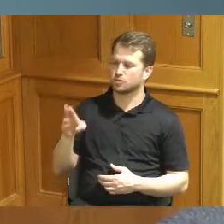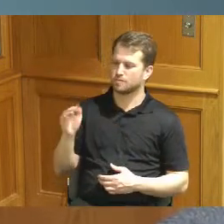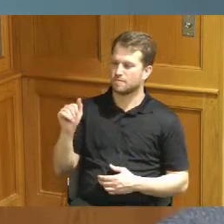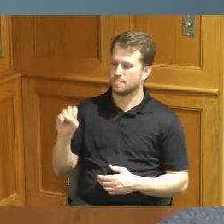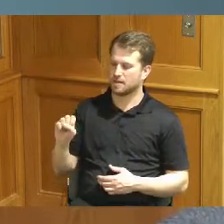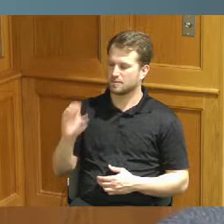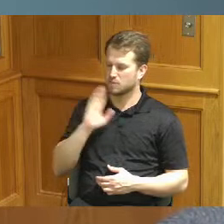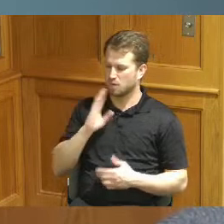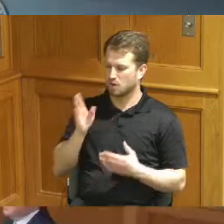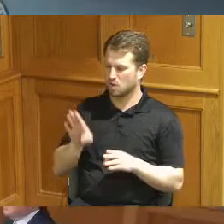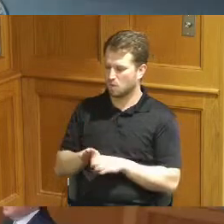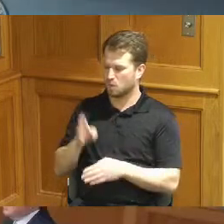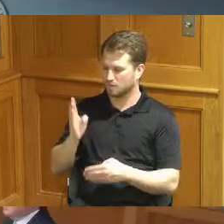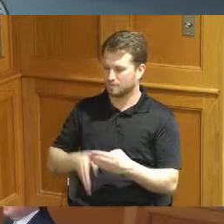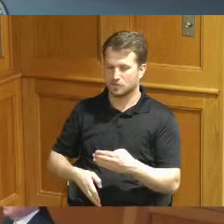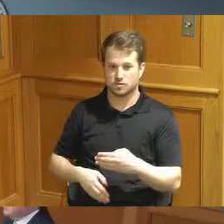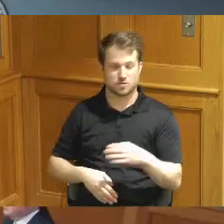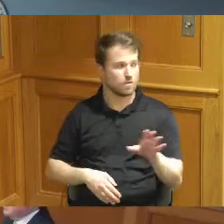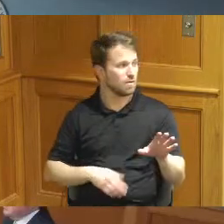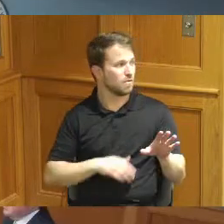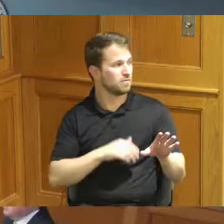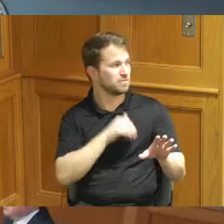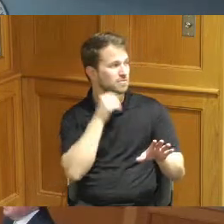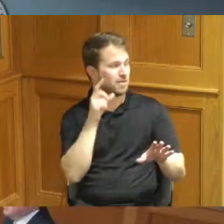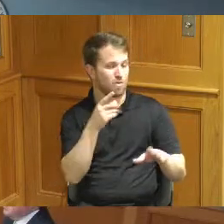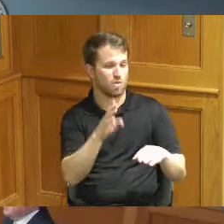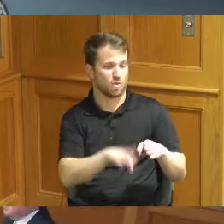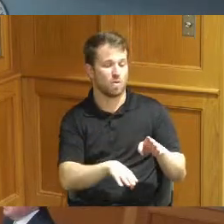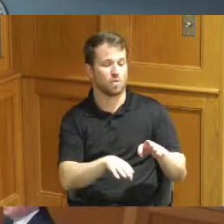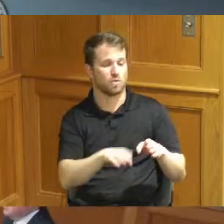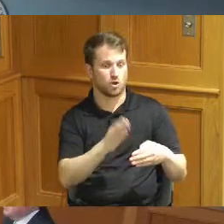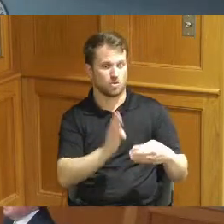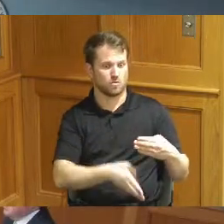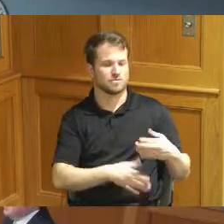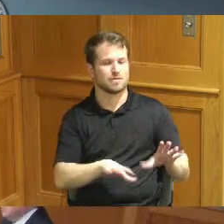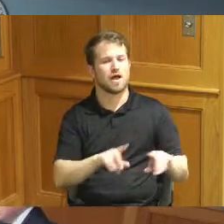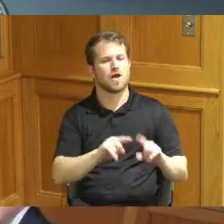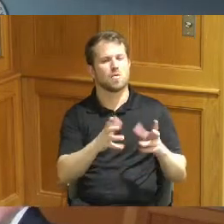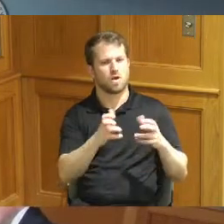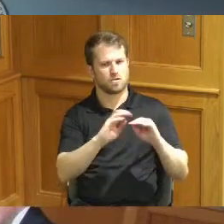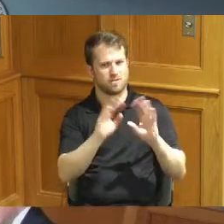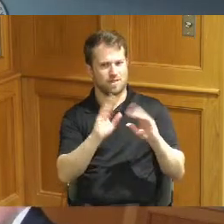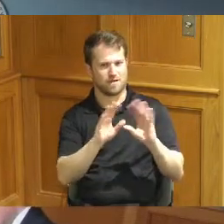I don't close it but Madam President I just wanted to I had to clarify a misnomer that